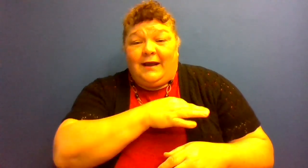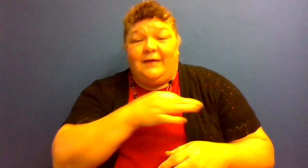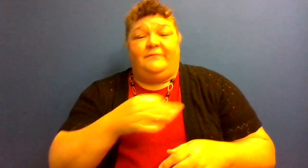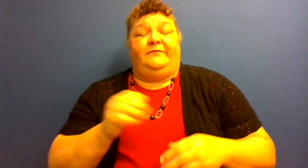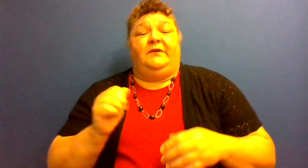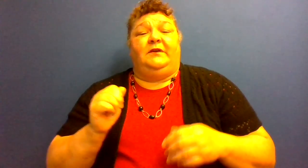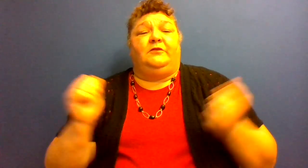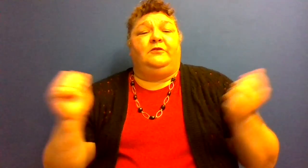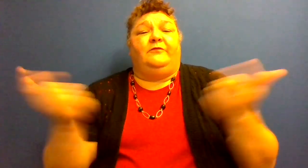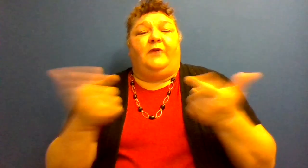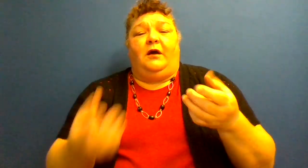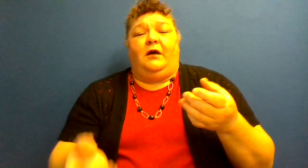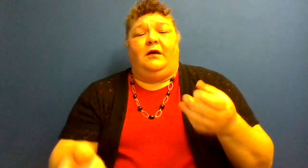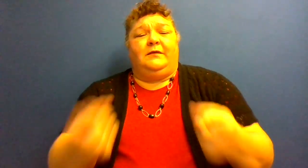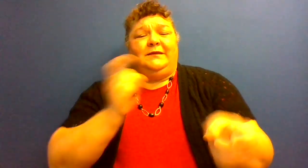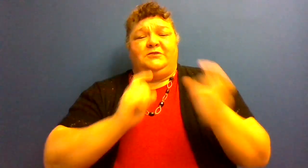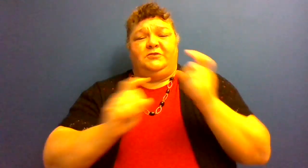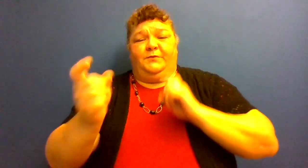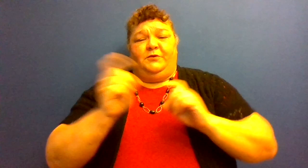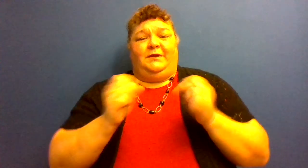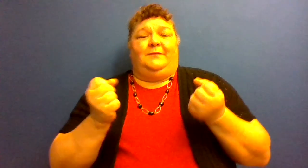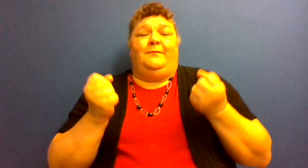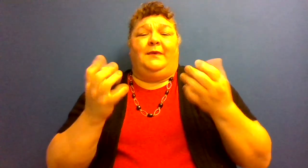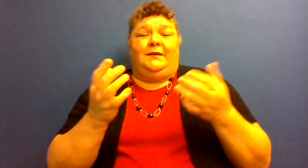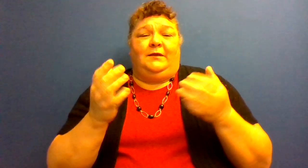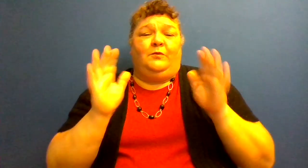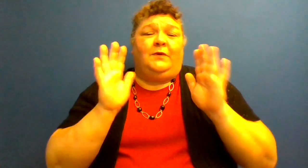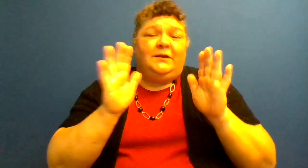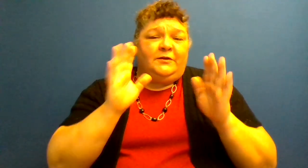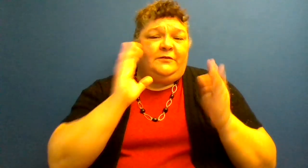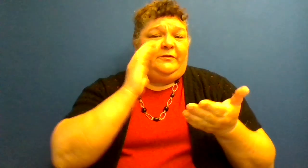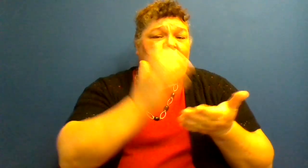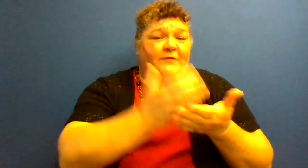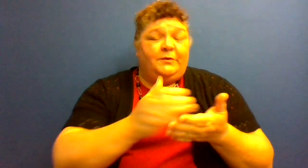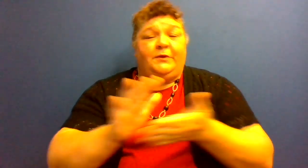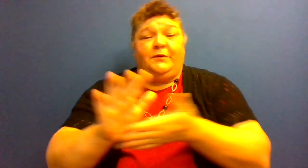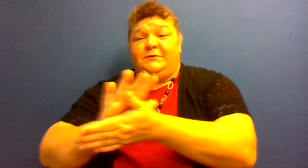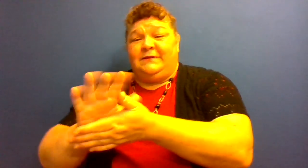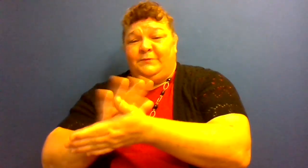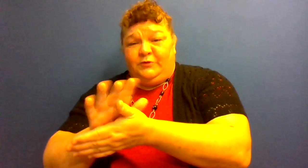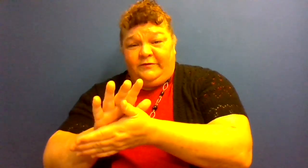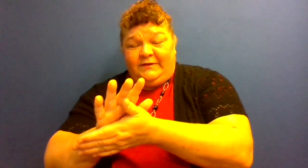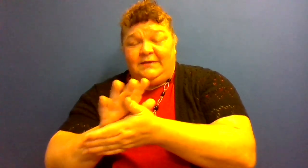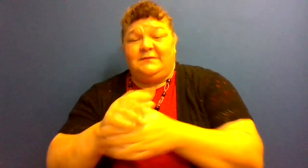all contributed many wonderful pictures and video clips.